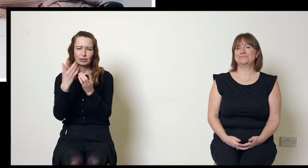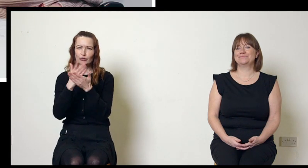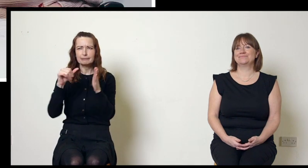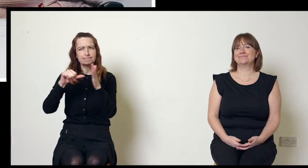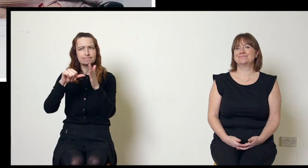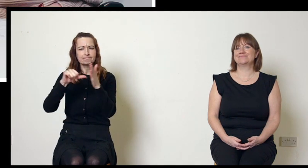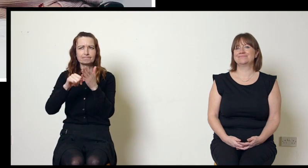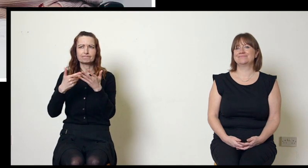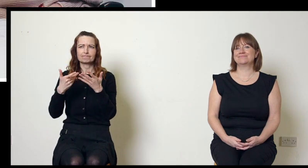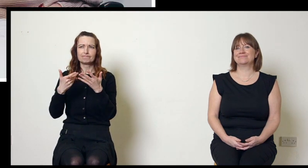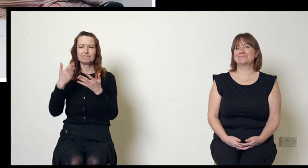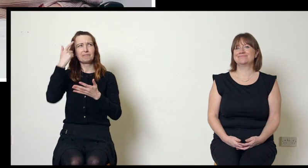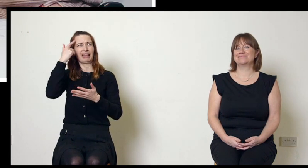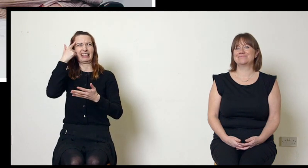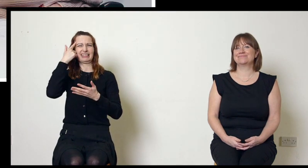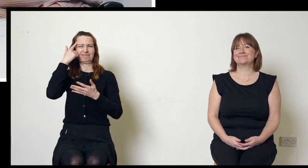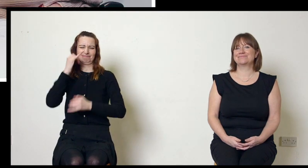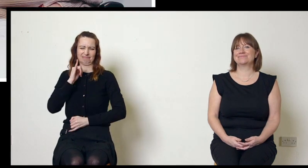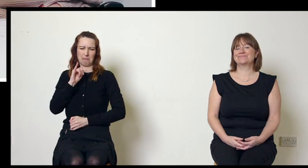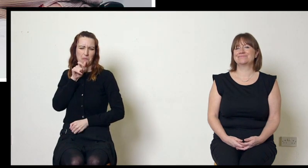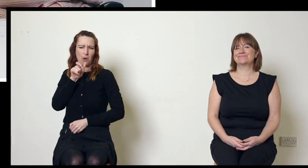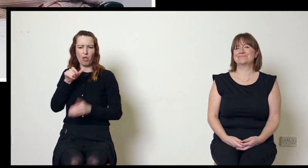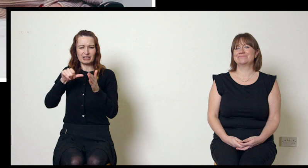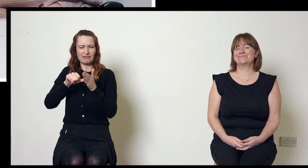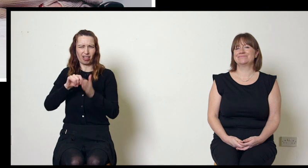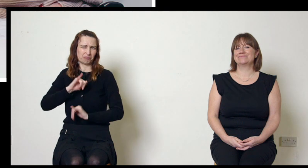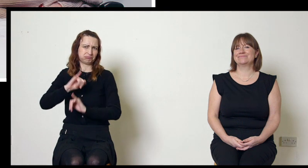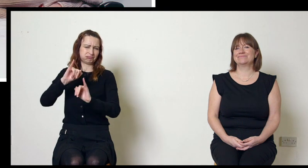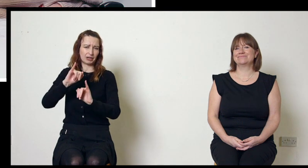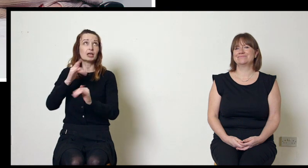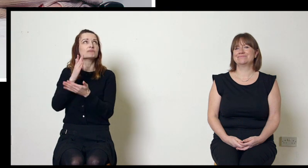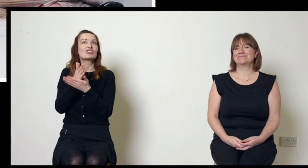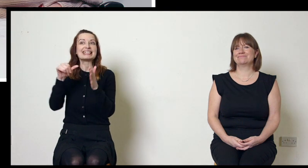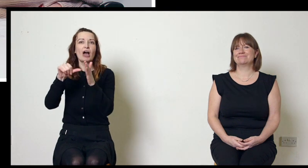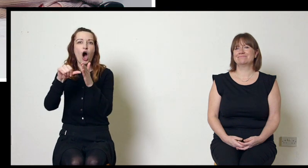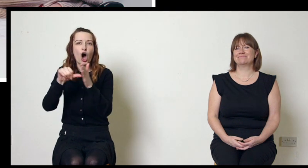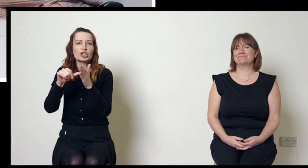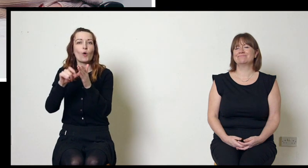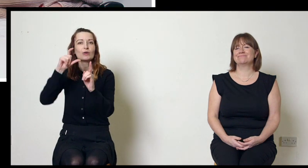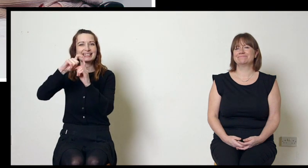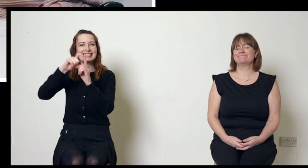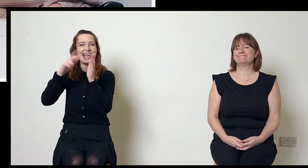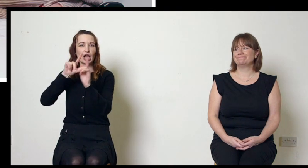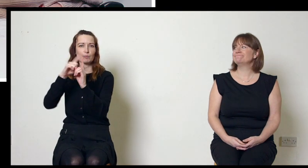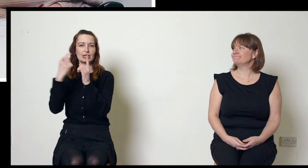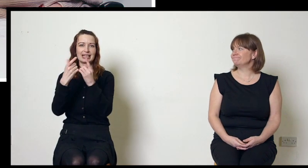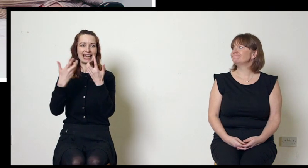well, I think that's just a really bad word, very difficult, really, really hard for the DDN community and how it's getting worse.